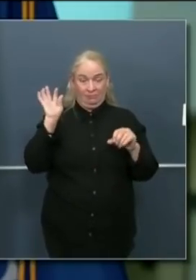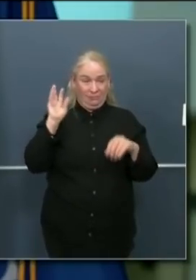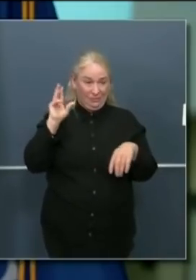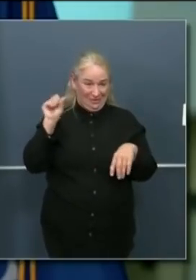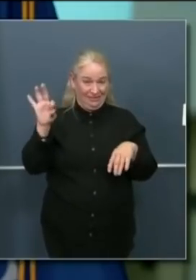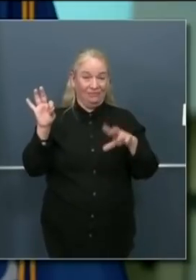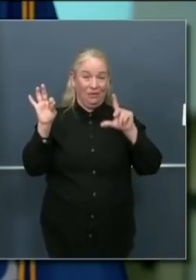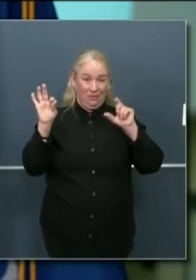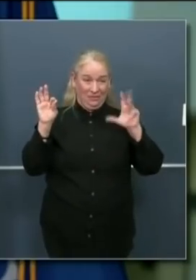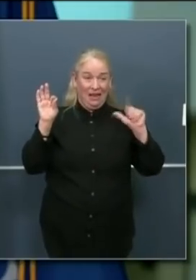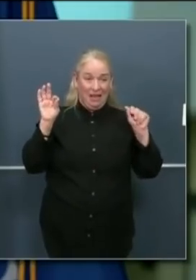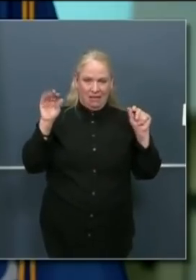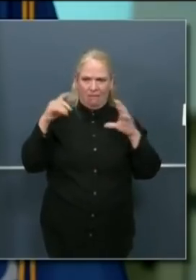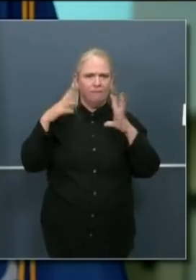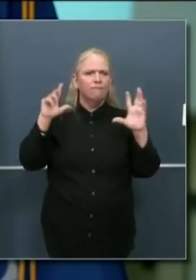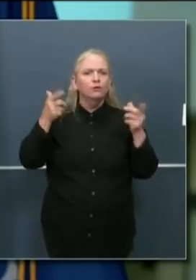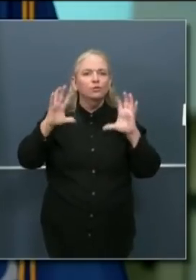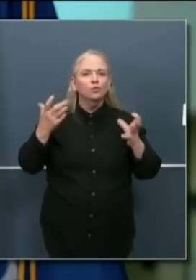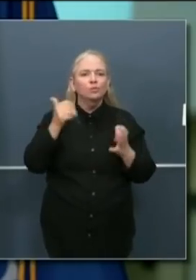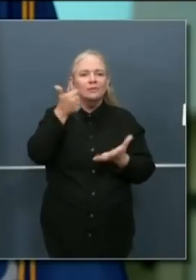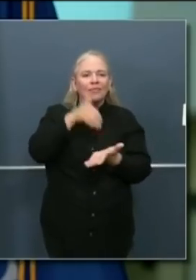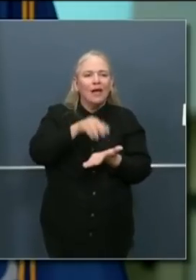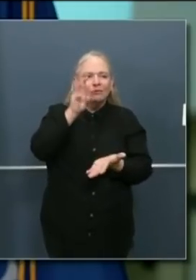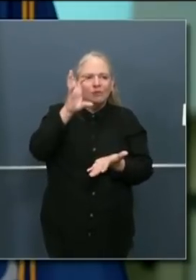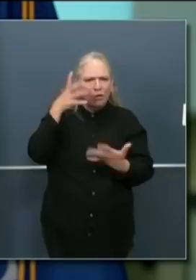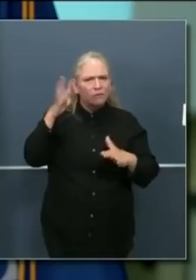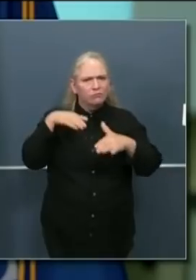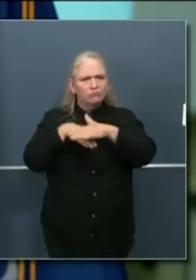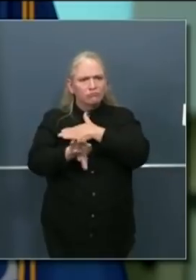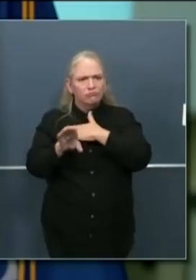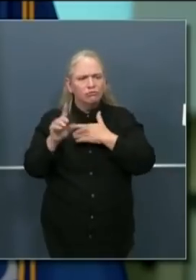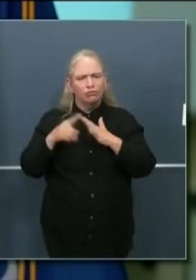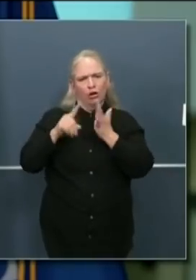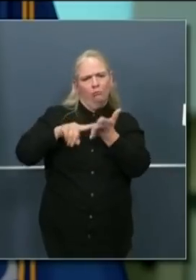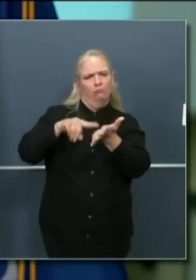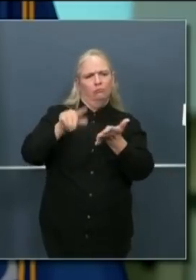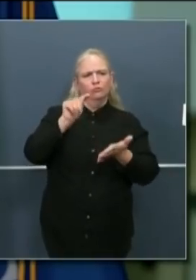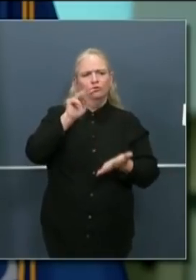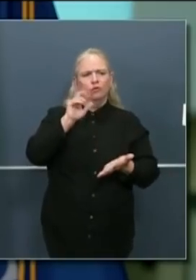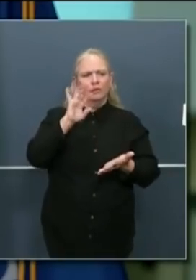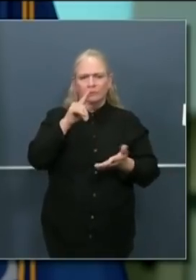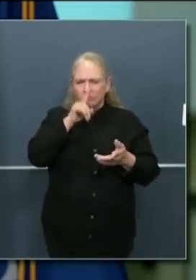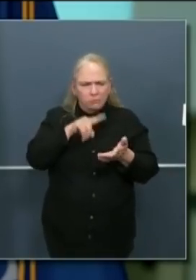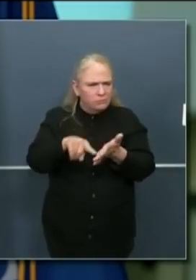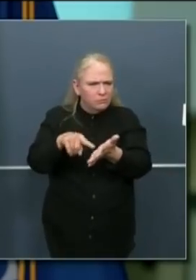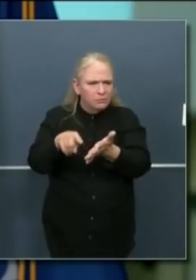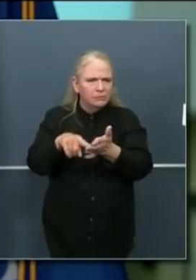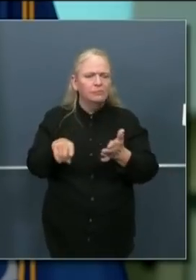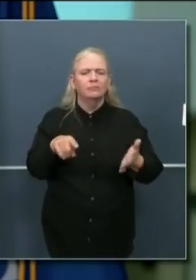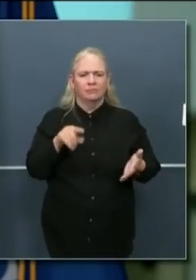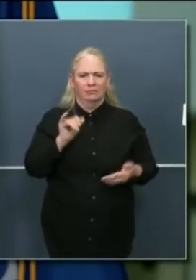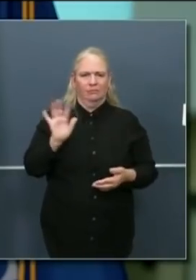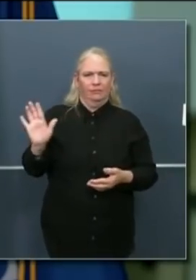WE HAD A PHASE ONE GOAL BY JULY 1 TO GET ROUGHLY 10,000 PEOPLE AT FIRST COHORT PHASE ONE TRAINED AND WE WERE ABLE TO